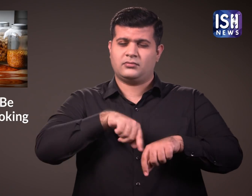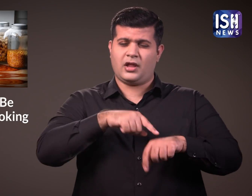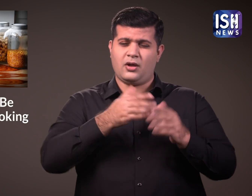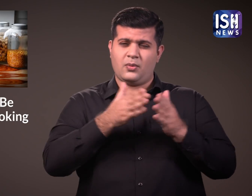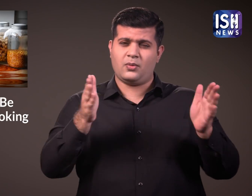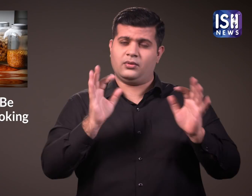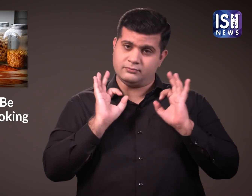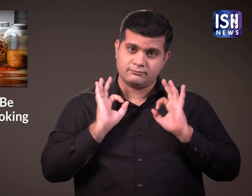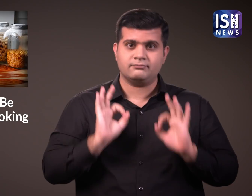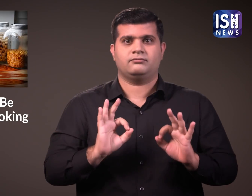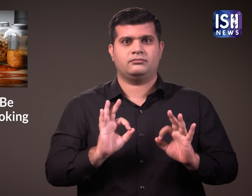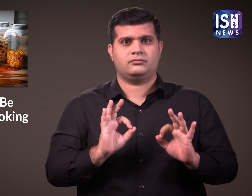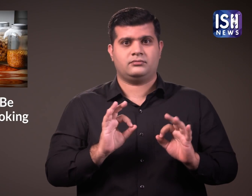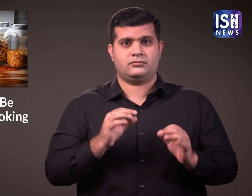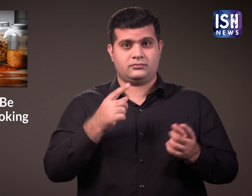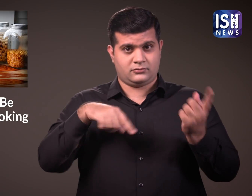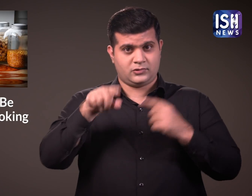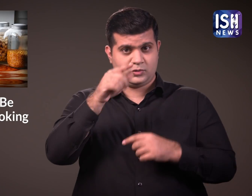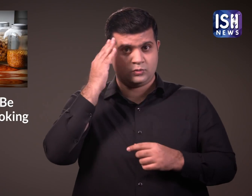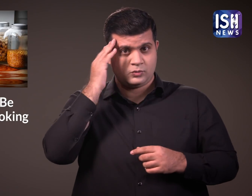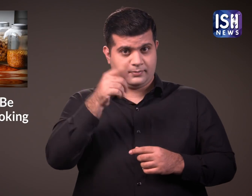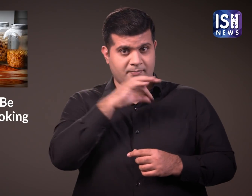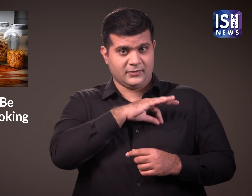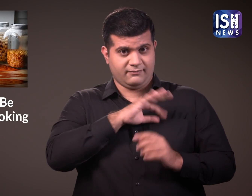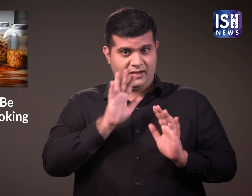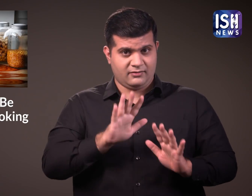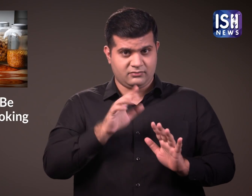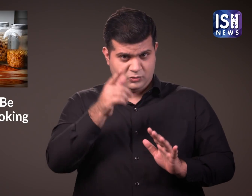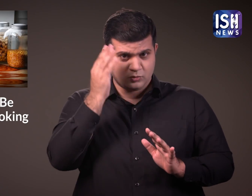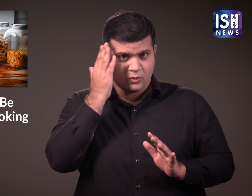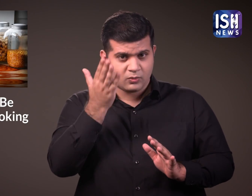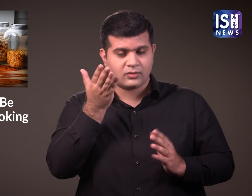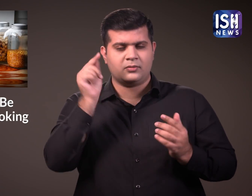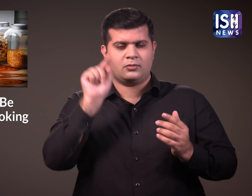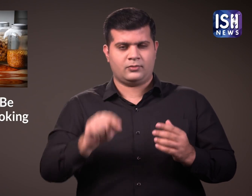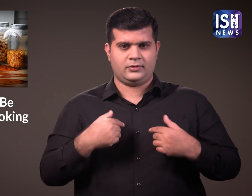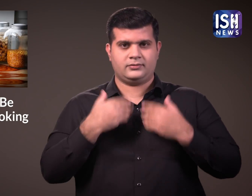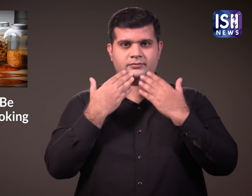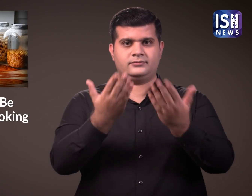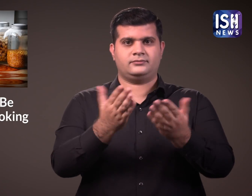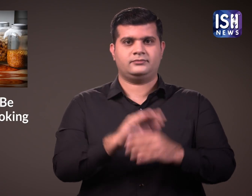the longer these dals are soaked the benefits increase. Do you know the benefits? Let me tell you.